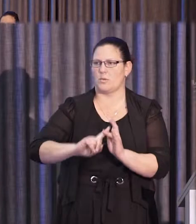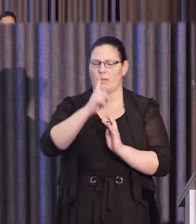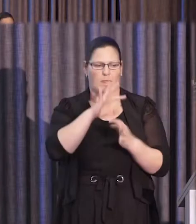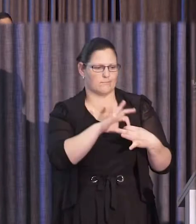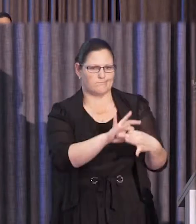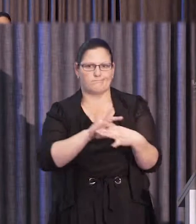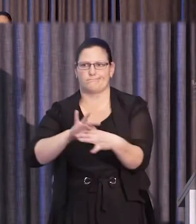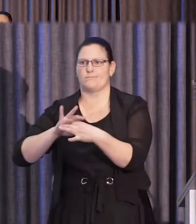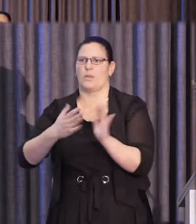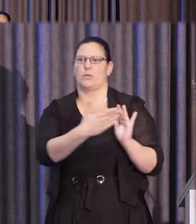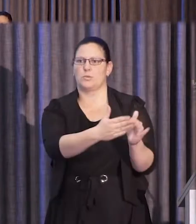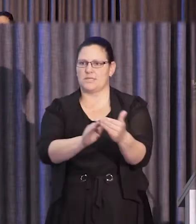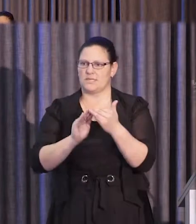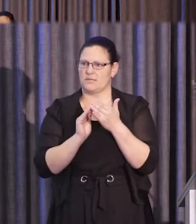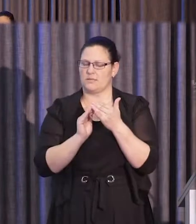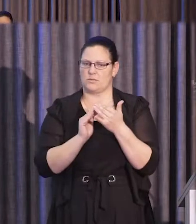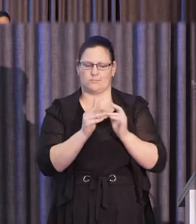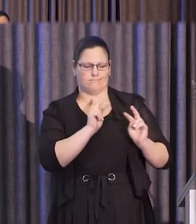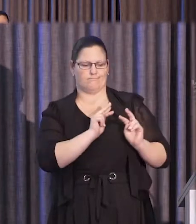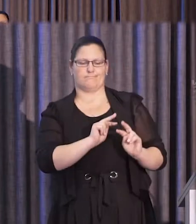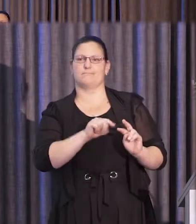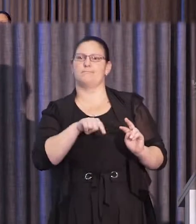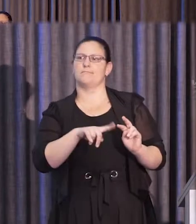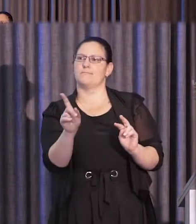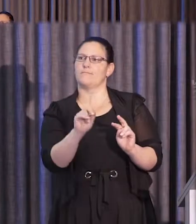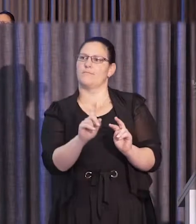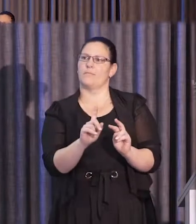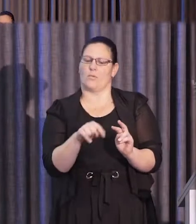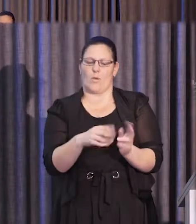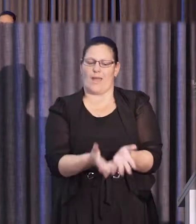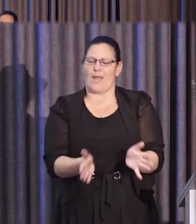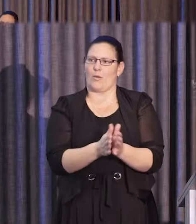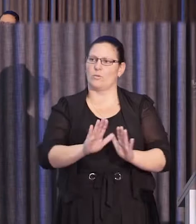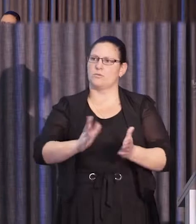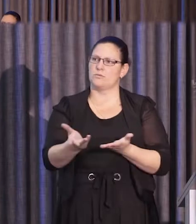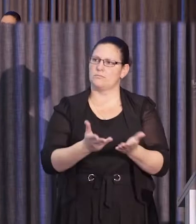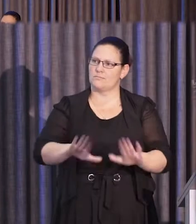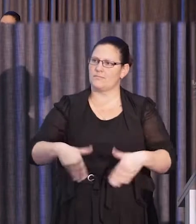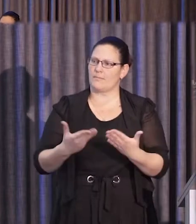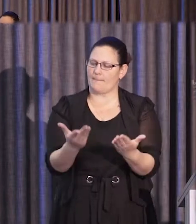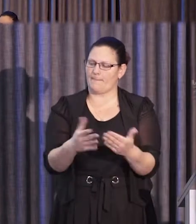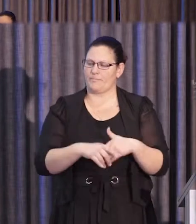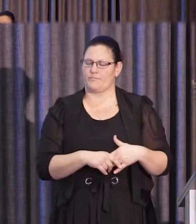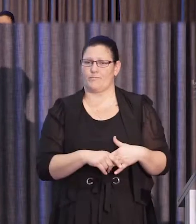that service delivery model looked like, so we really haven't decided on what residual services